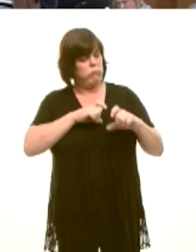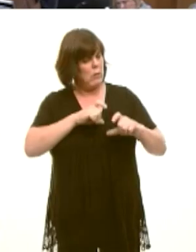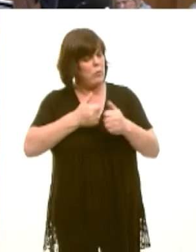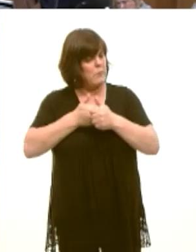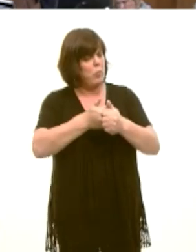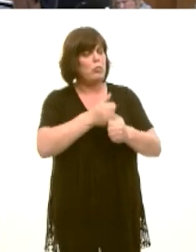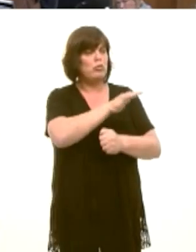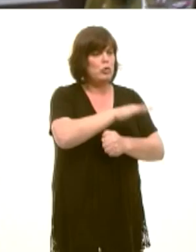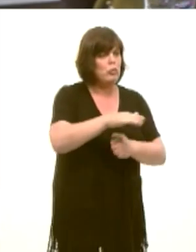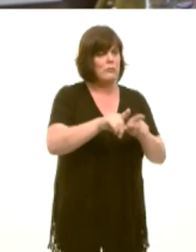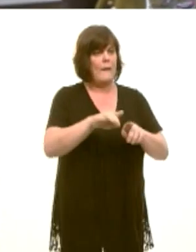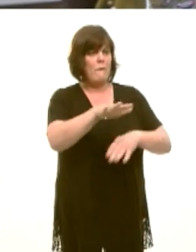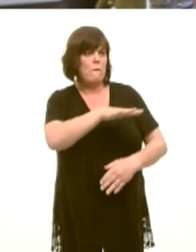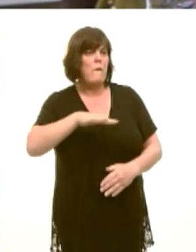range of programmes and initiatives across Government departments. Our aim, of course,